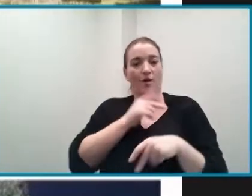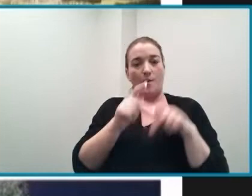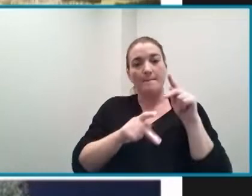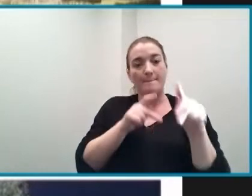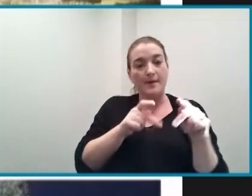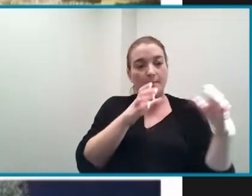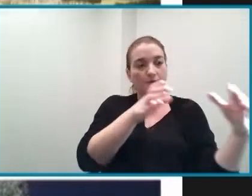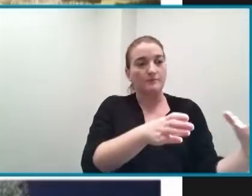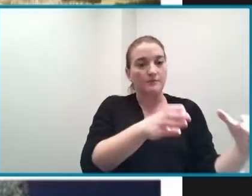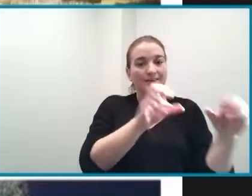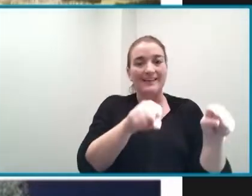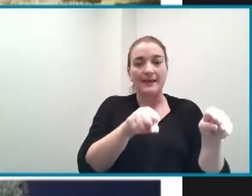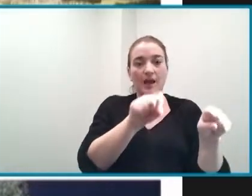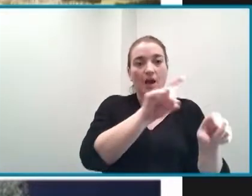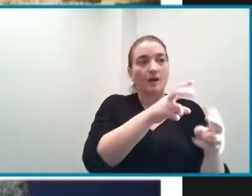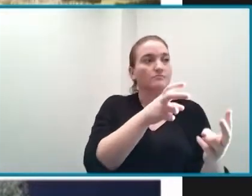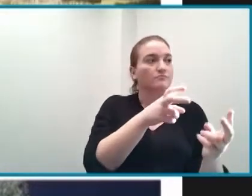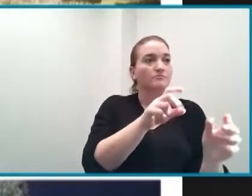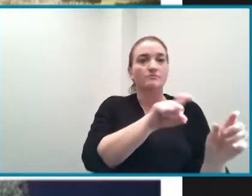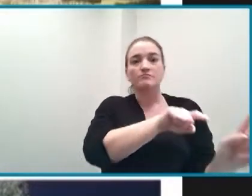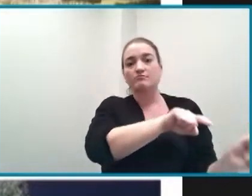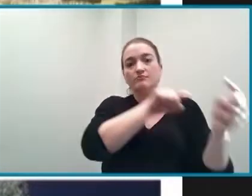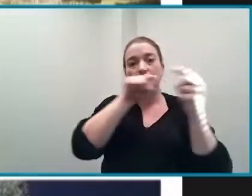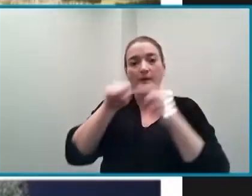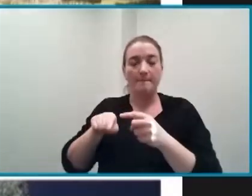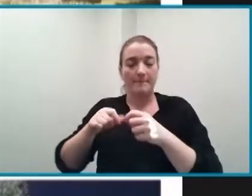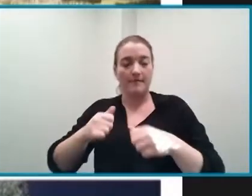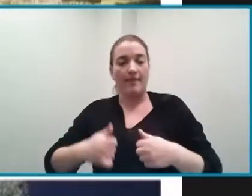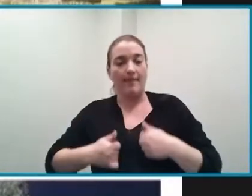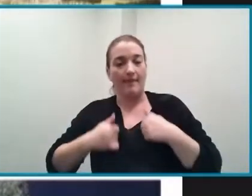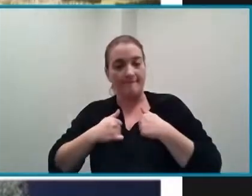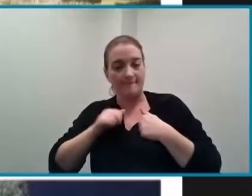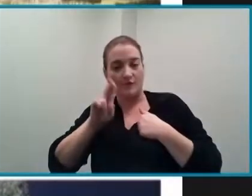and we could also join the service and being